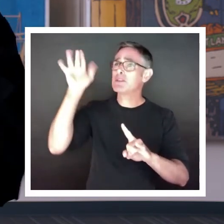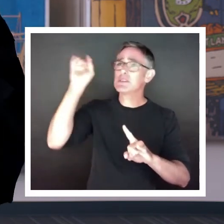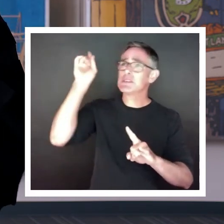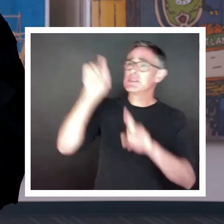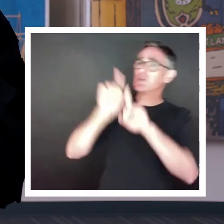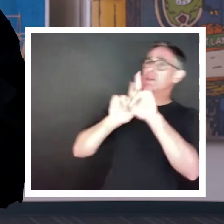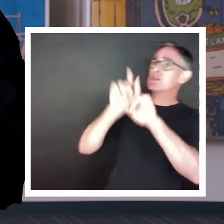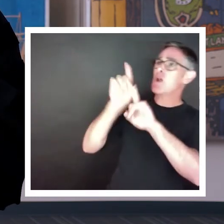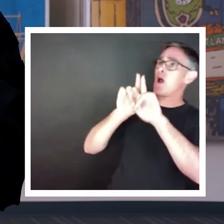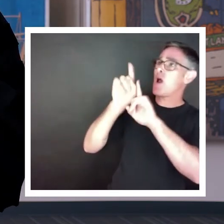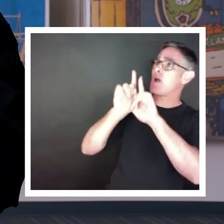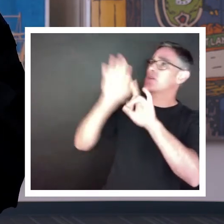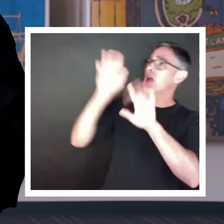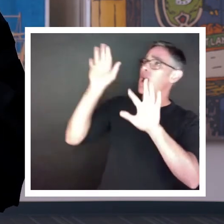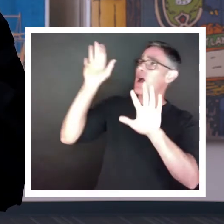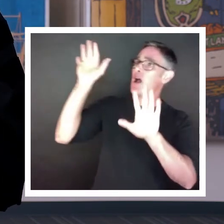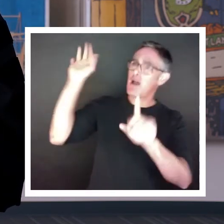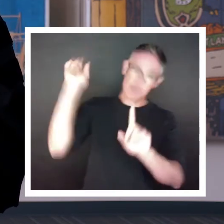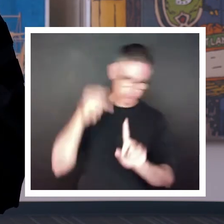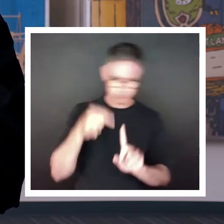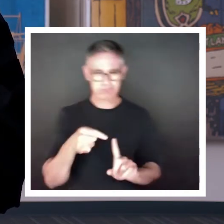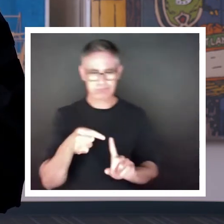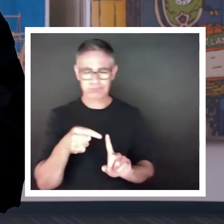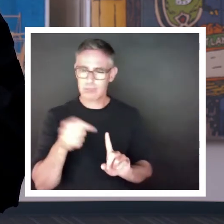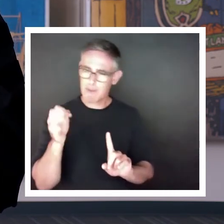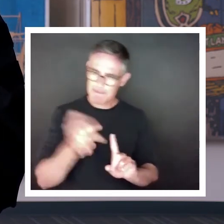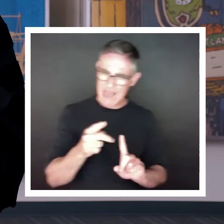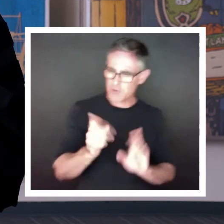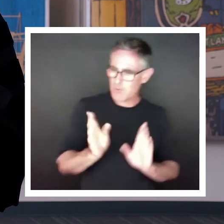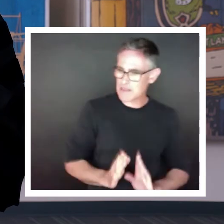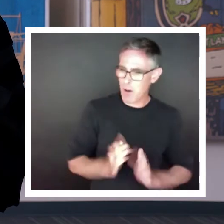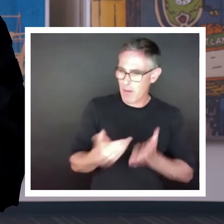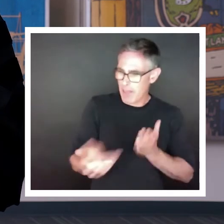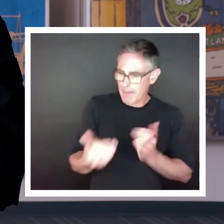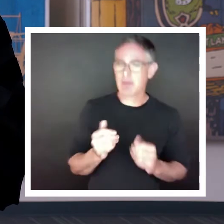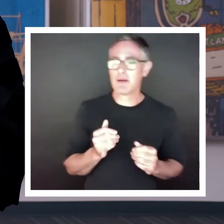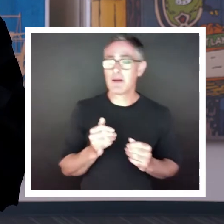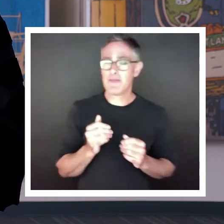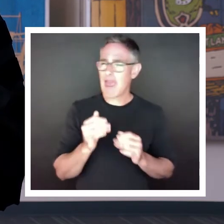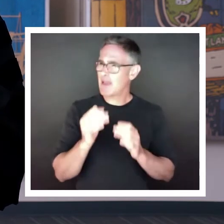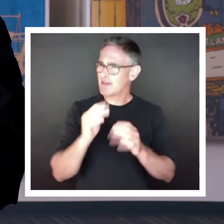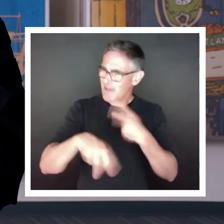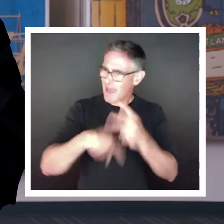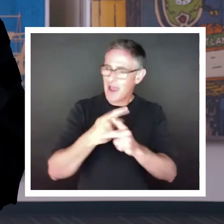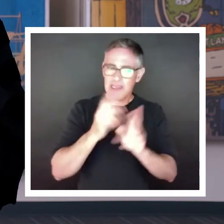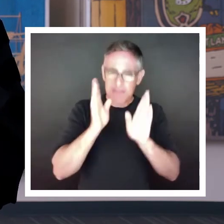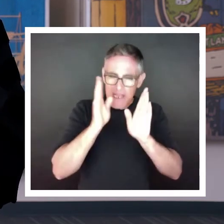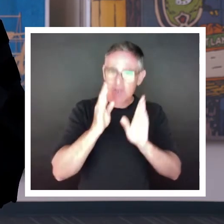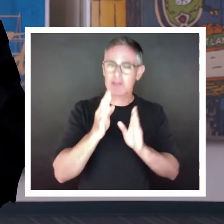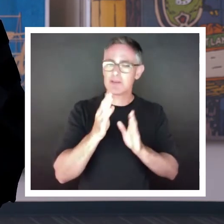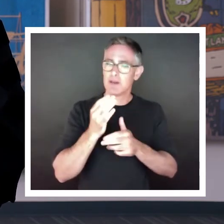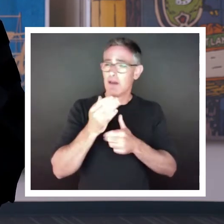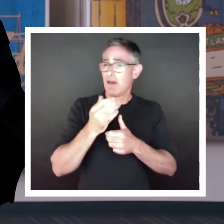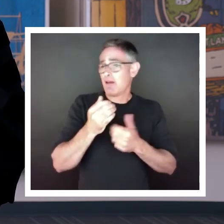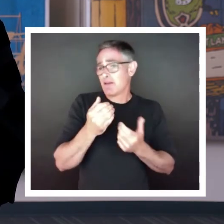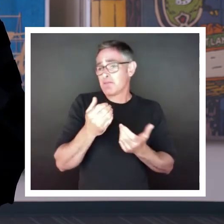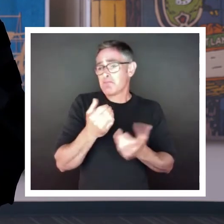This sort of expansion and 100% paying attention creates an opening for some possibilities you hadn't thought of before.